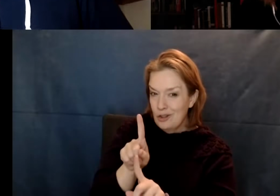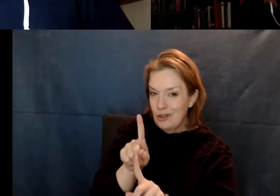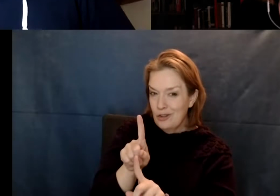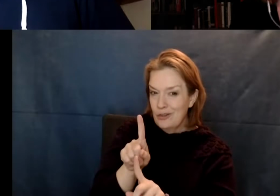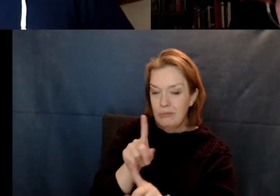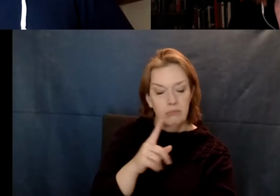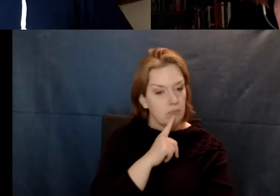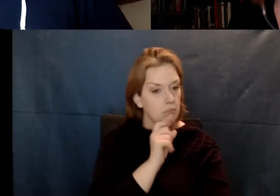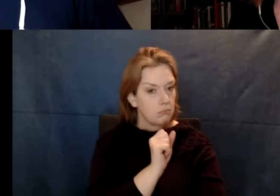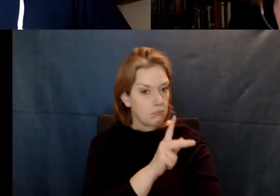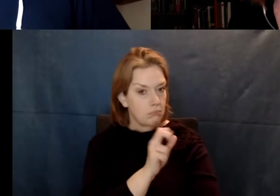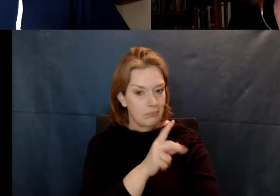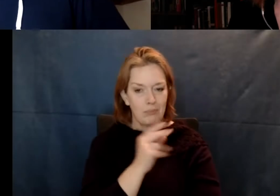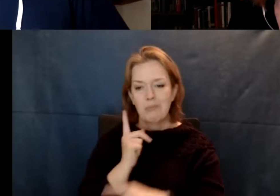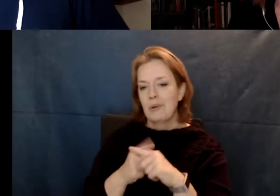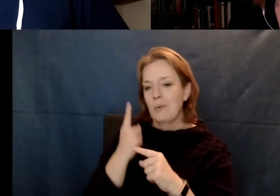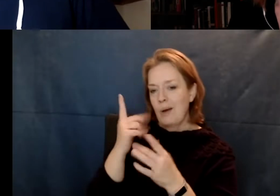a comment.